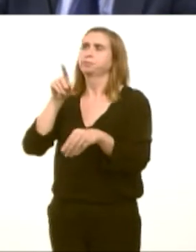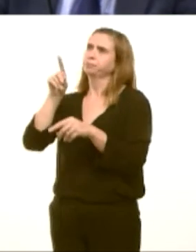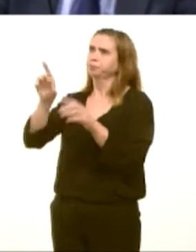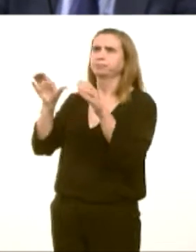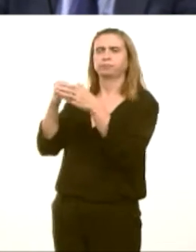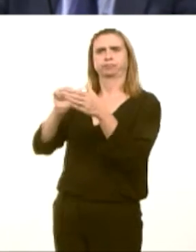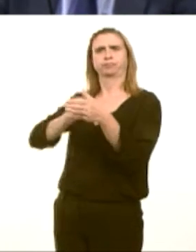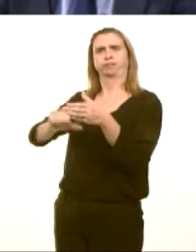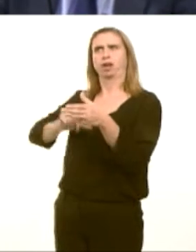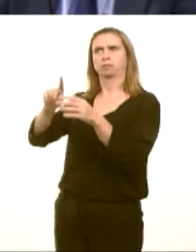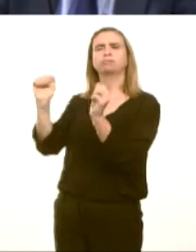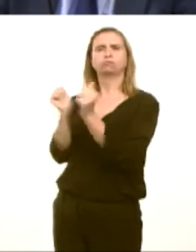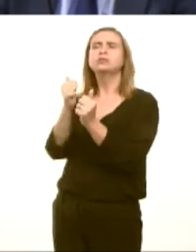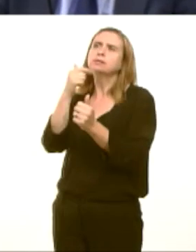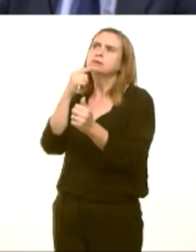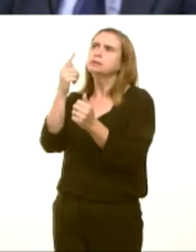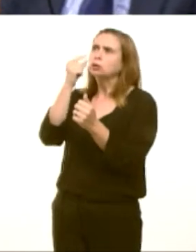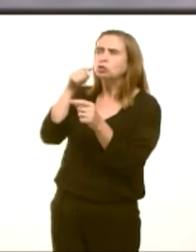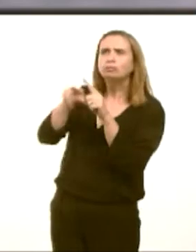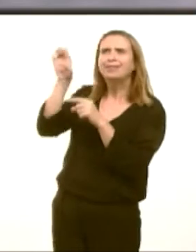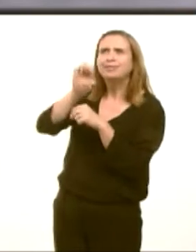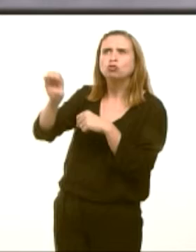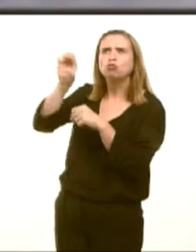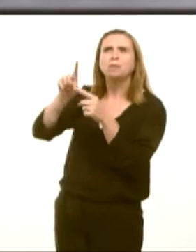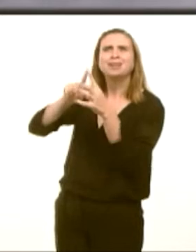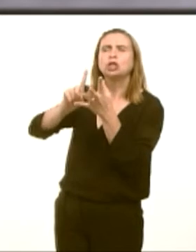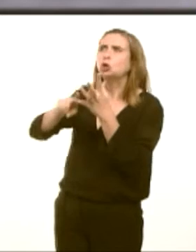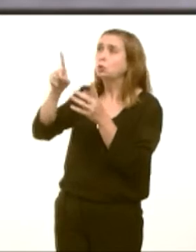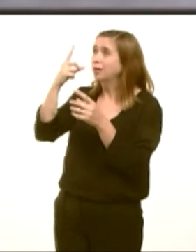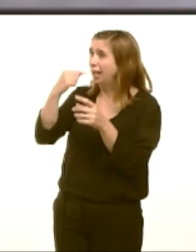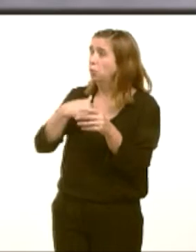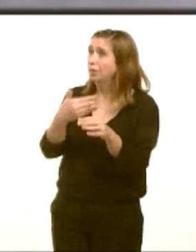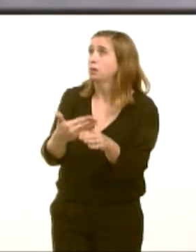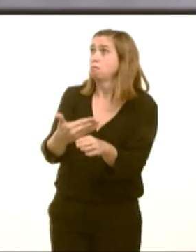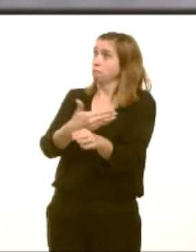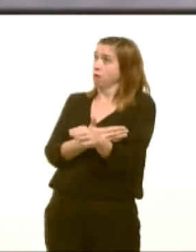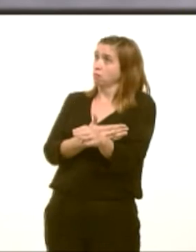Commission proposals to relax some controls before advance payments can be made from 16 October.